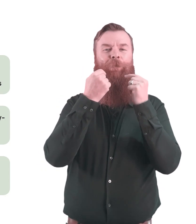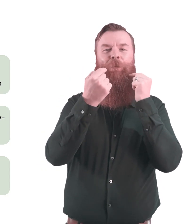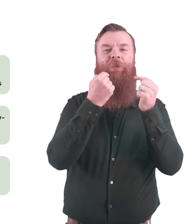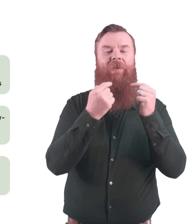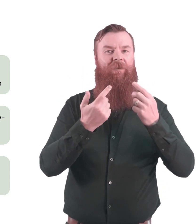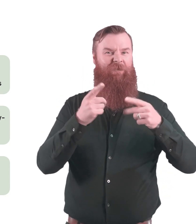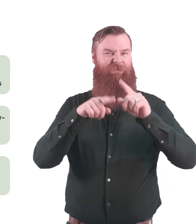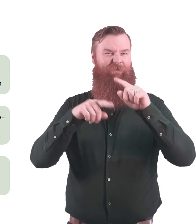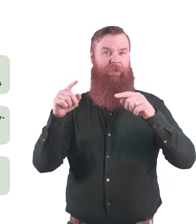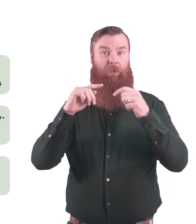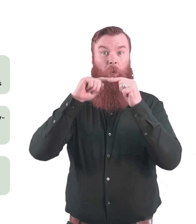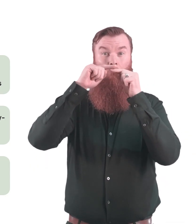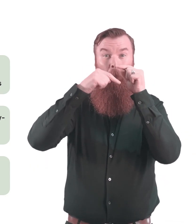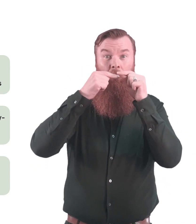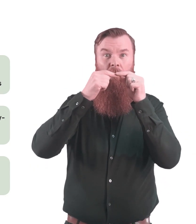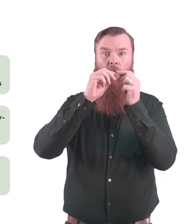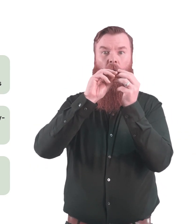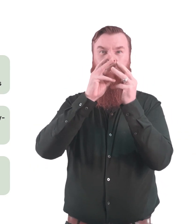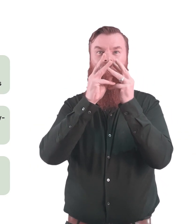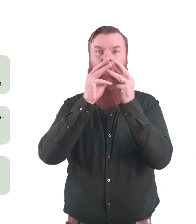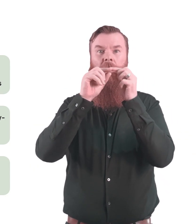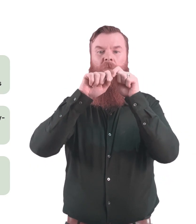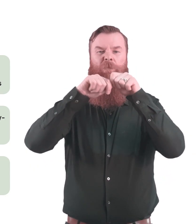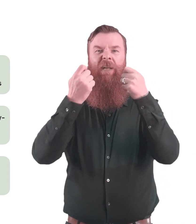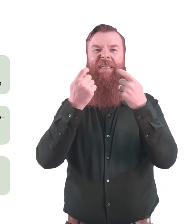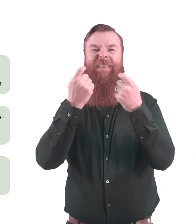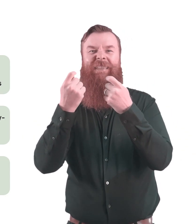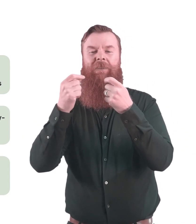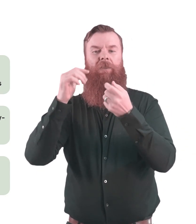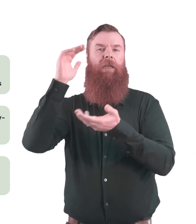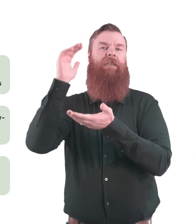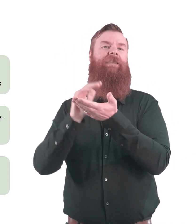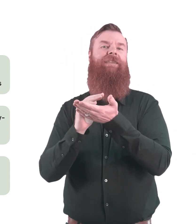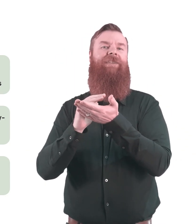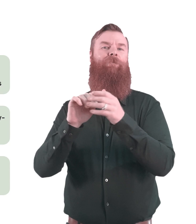Waxed floss may also break or shred less.